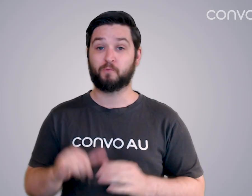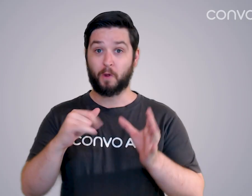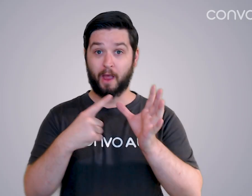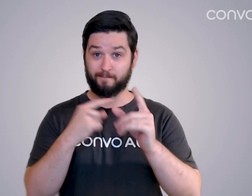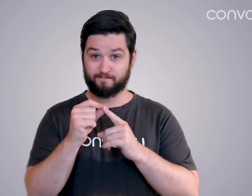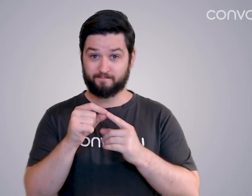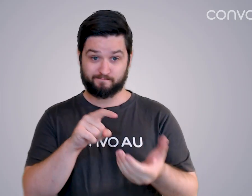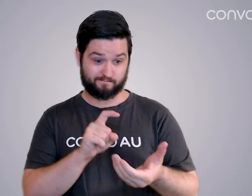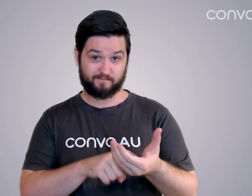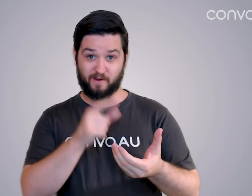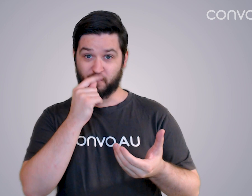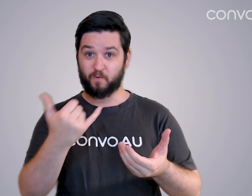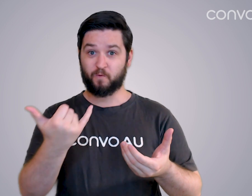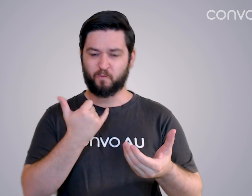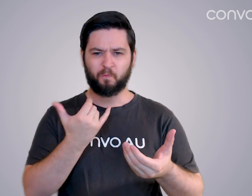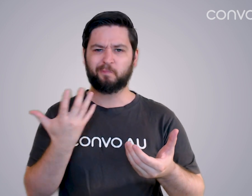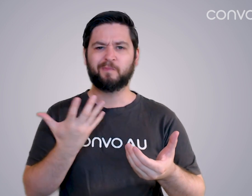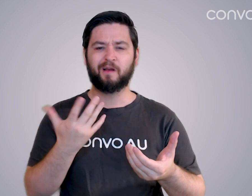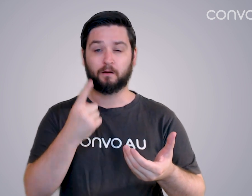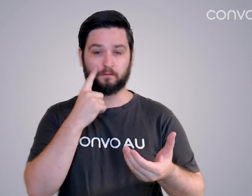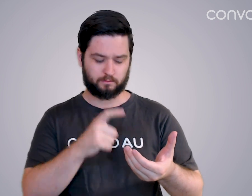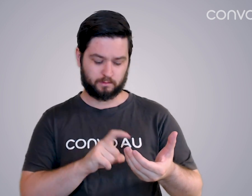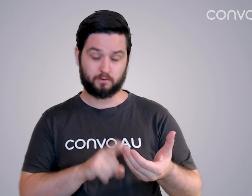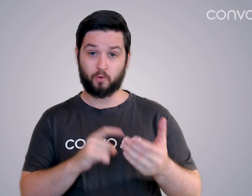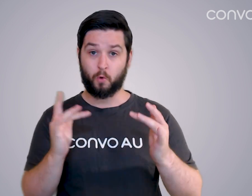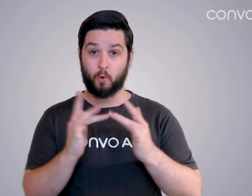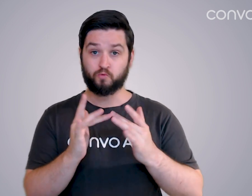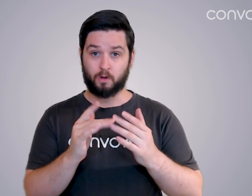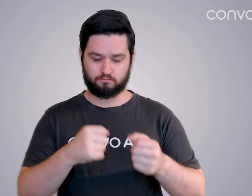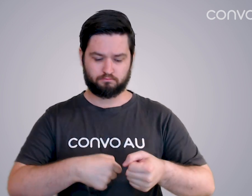In the app, you can find a link to call us under “contacts”